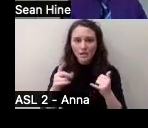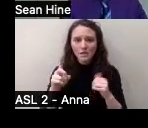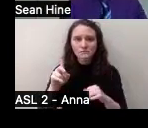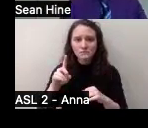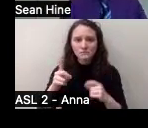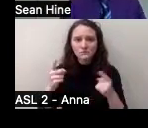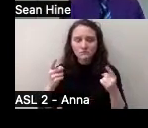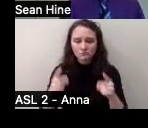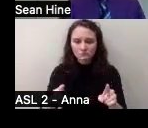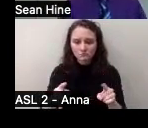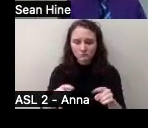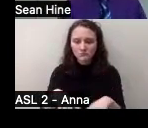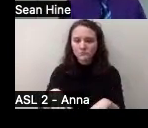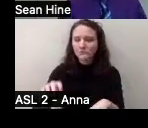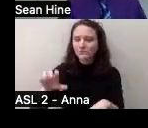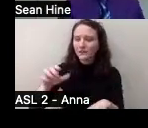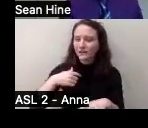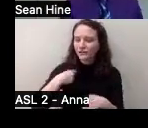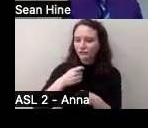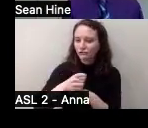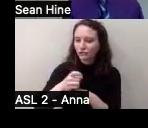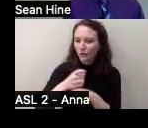"We probably should just call it as based on a true story."